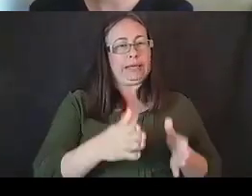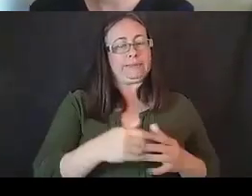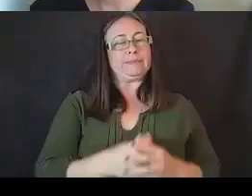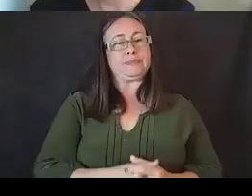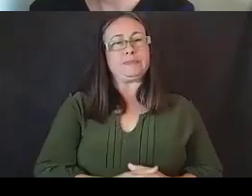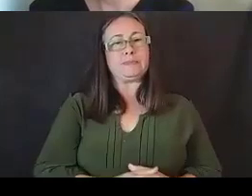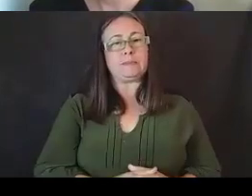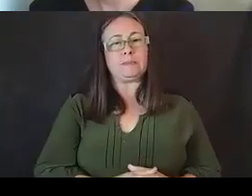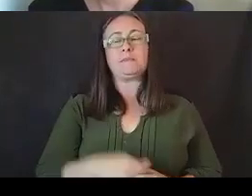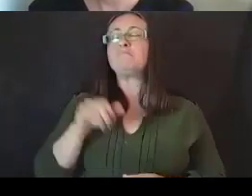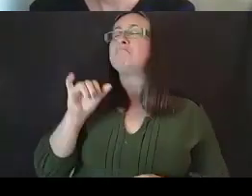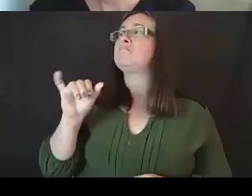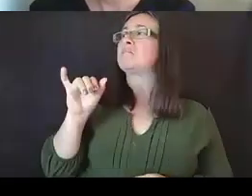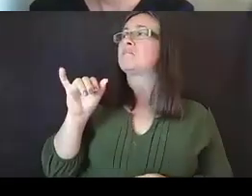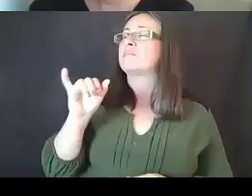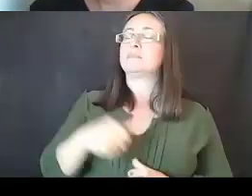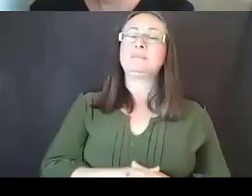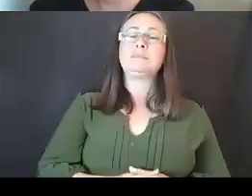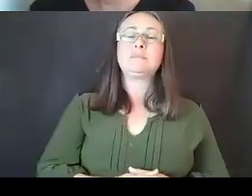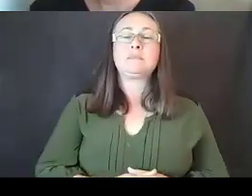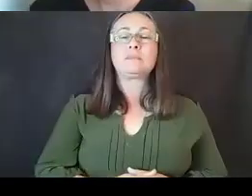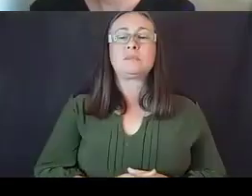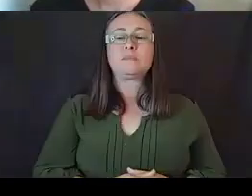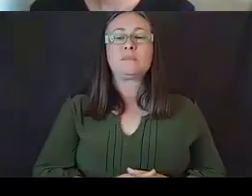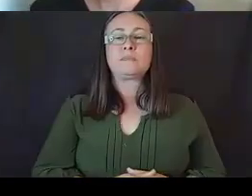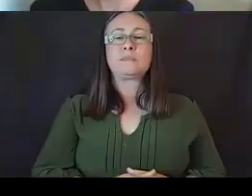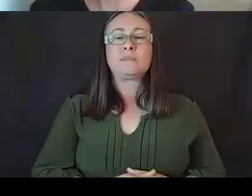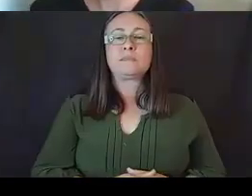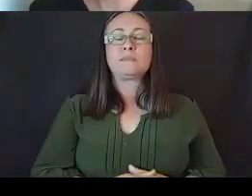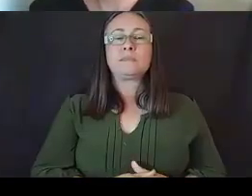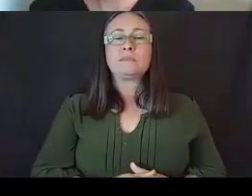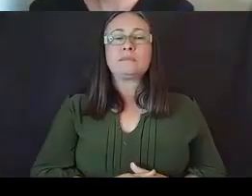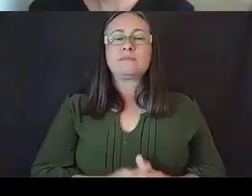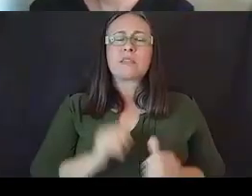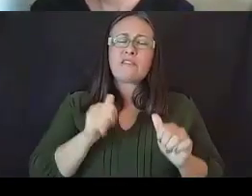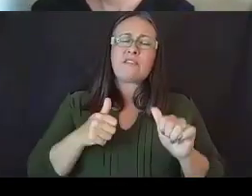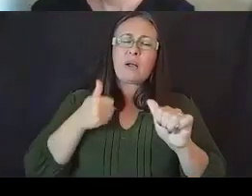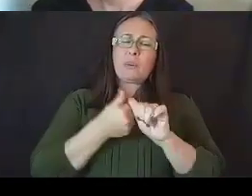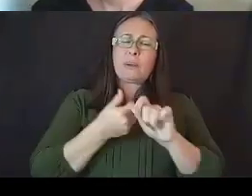Megan Columbus: Sounds good. Following up on a previous question,